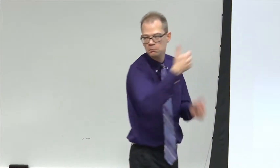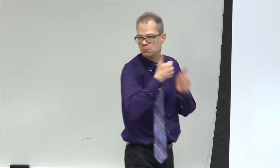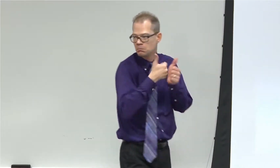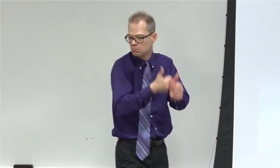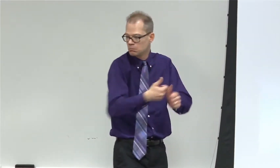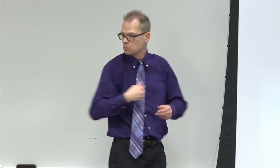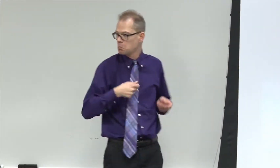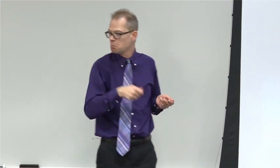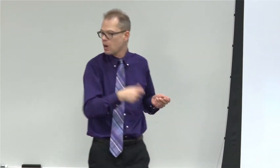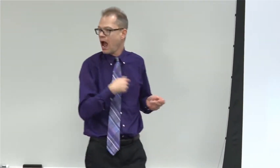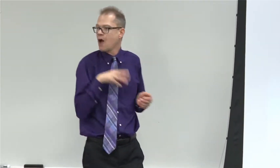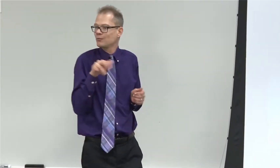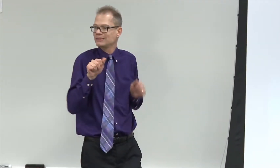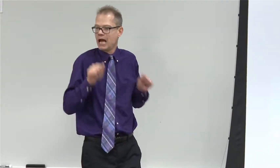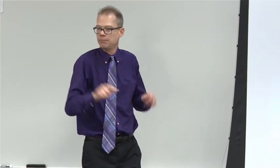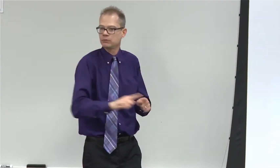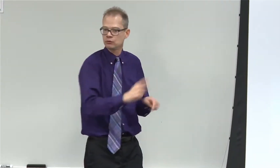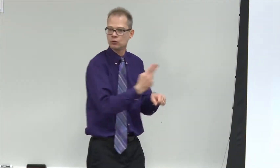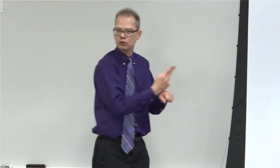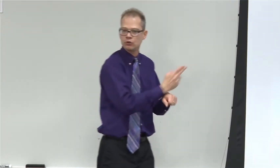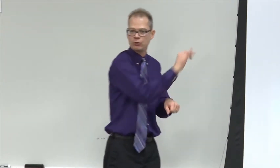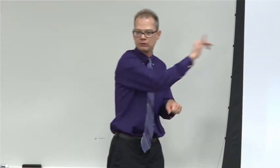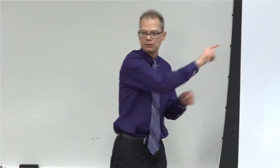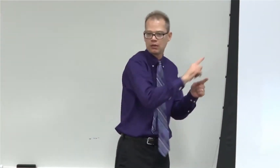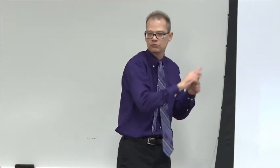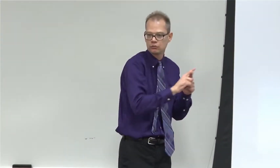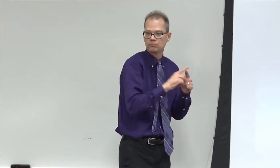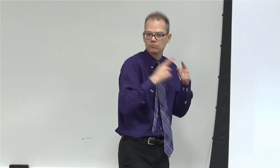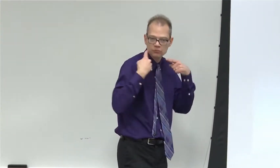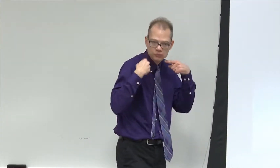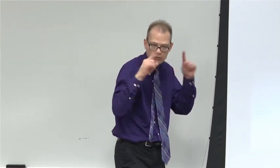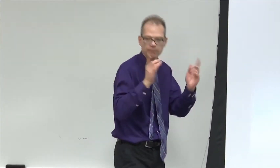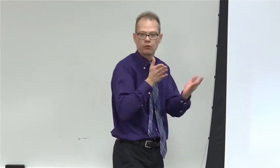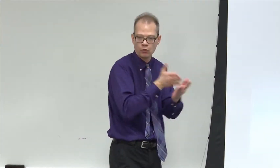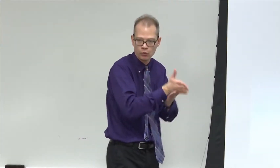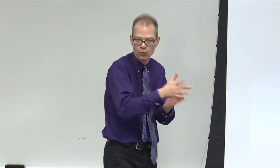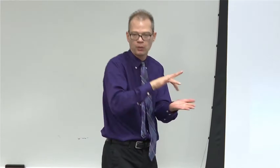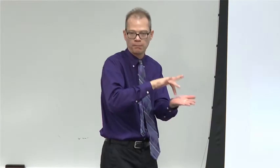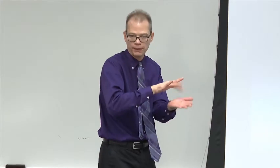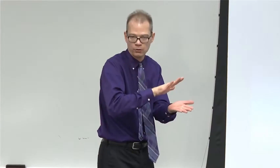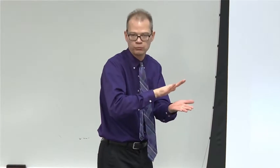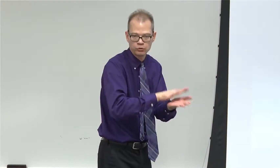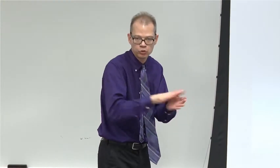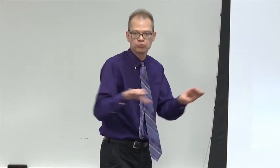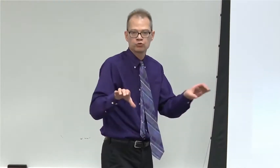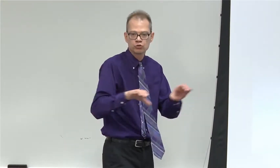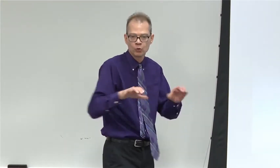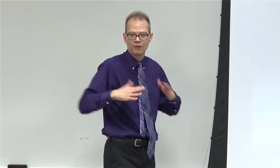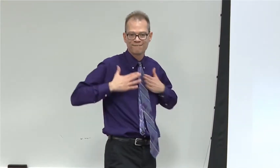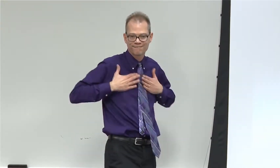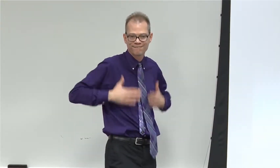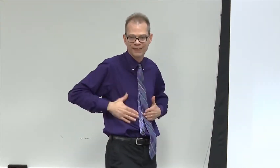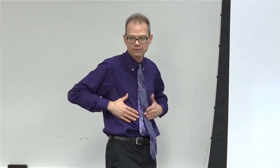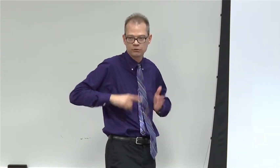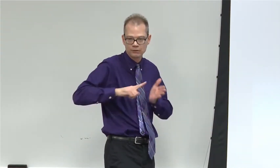So I'm able to follow that and use that as a diagnostic tool during my medical school experience